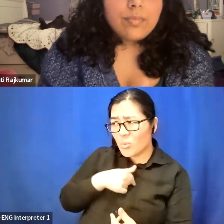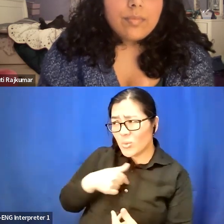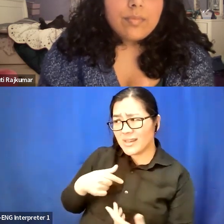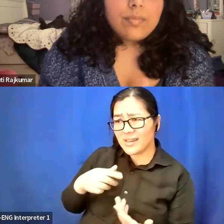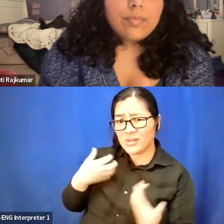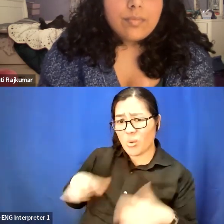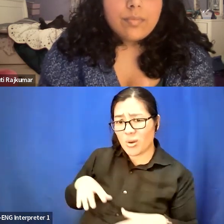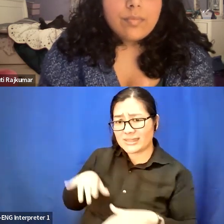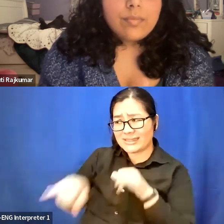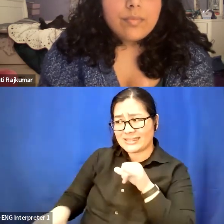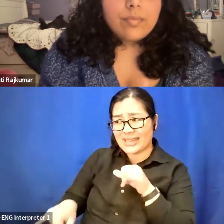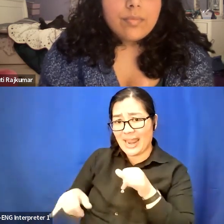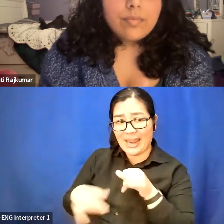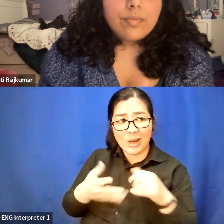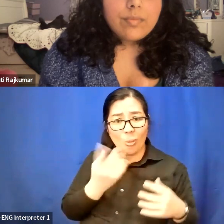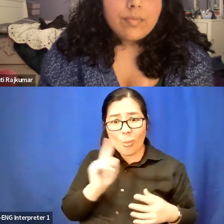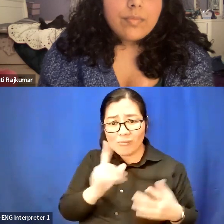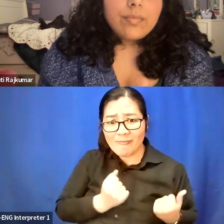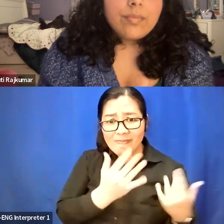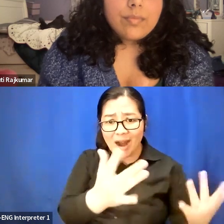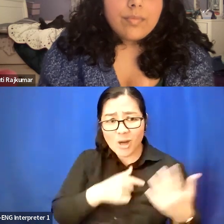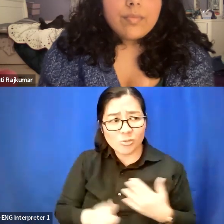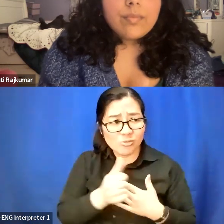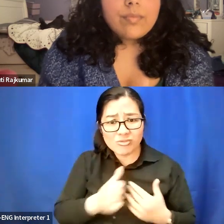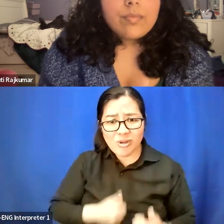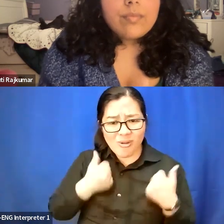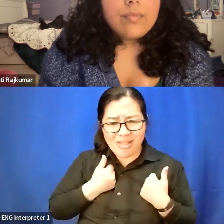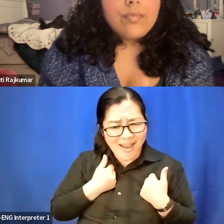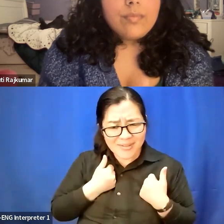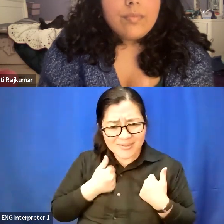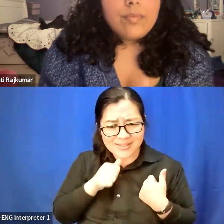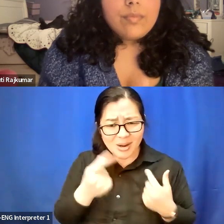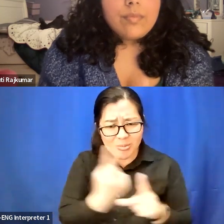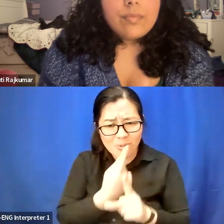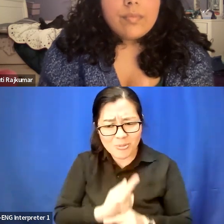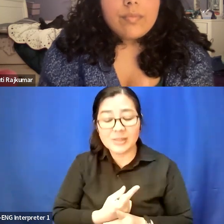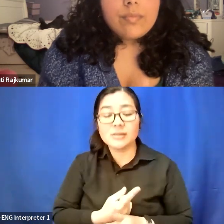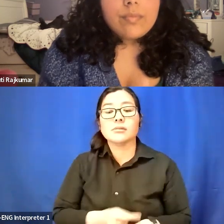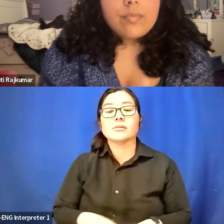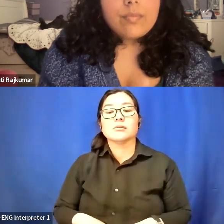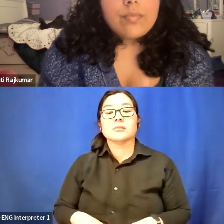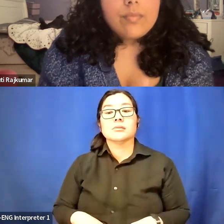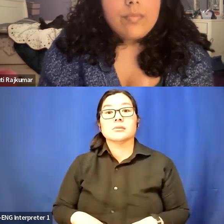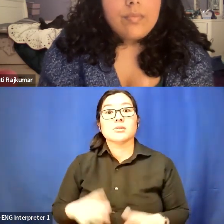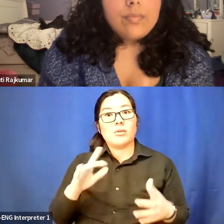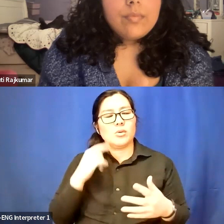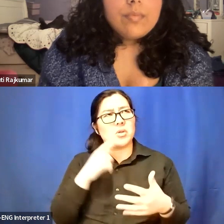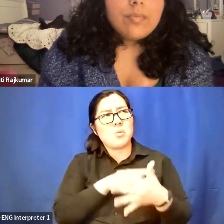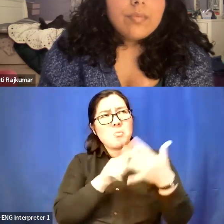So I think that those are like four of the most like prominent cases of inaccessibility